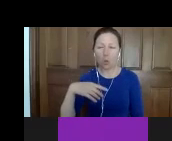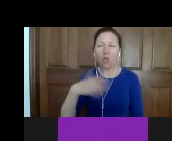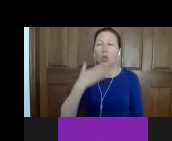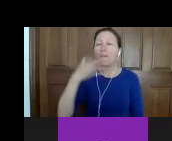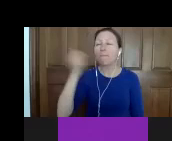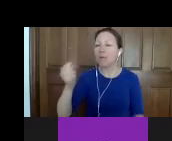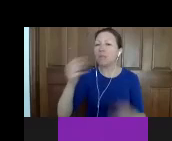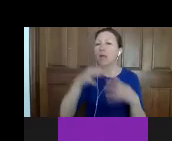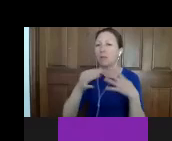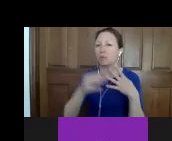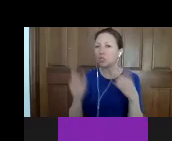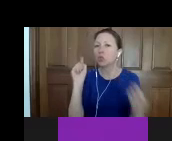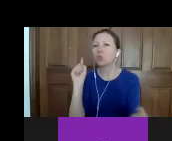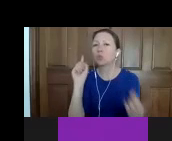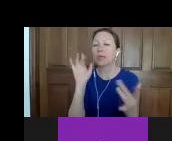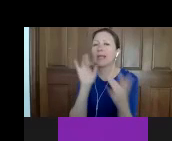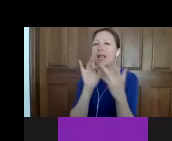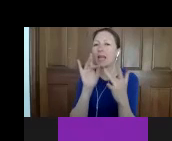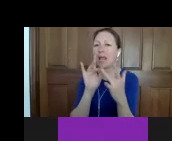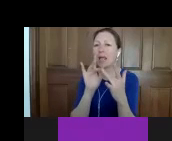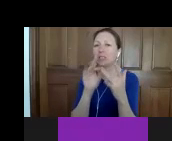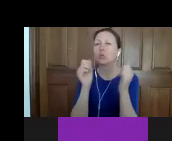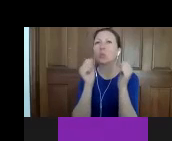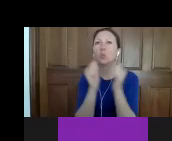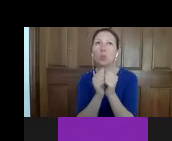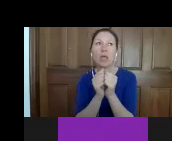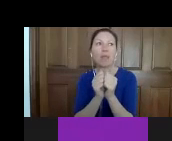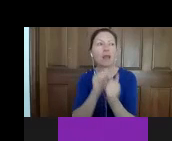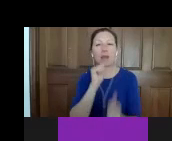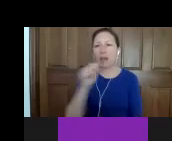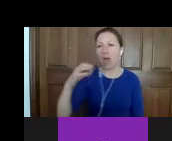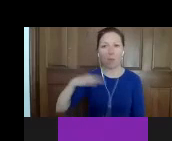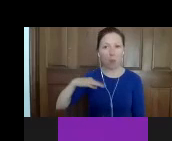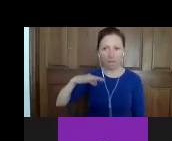government office that are like a state office like we have services for the blind or the